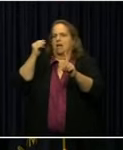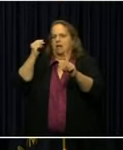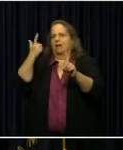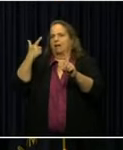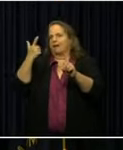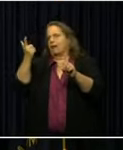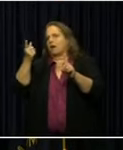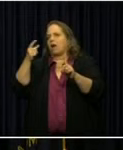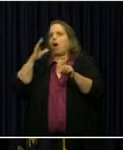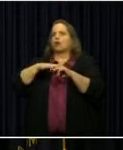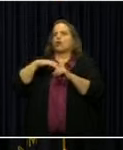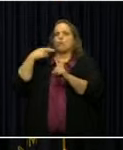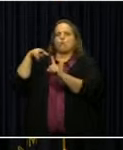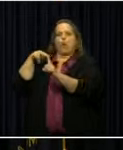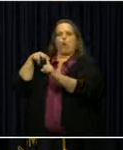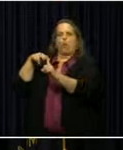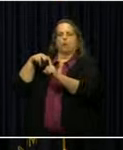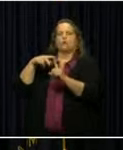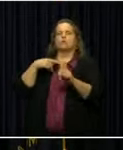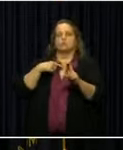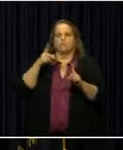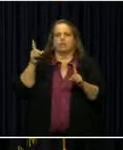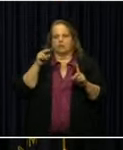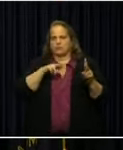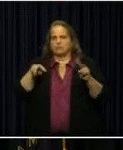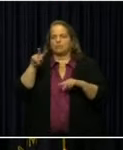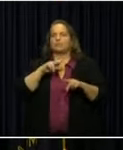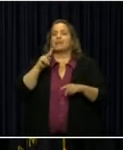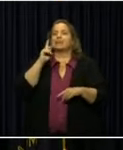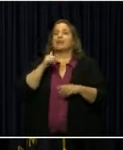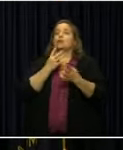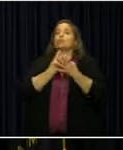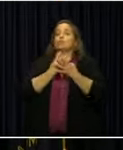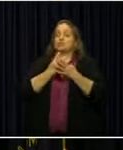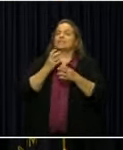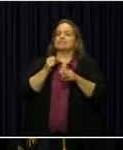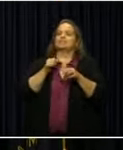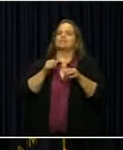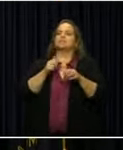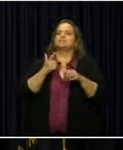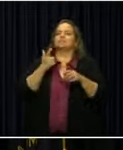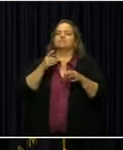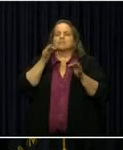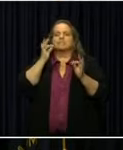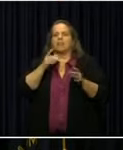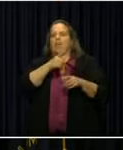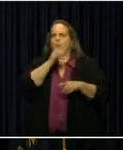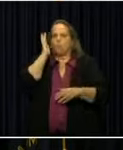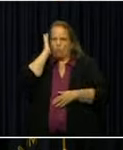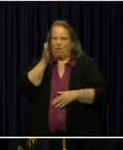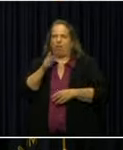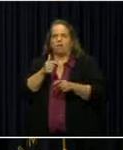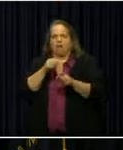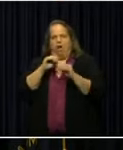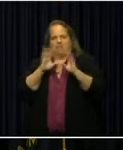NOW I'D LIKE TO INVITE DR. STACK